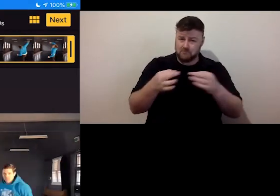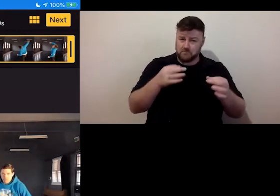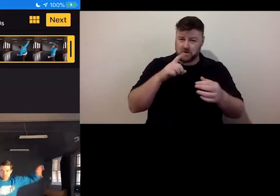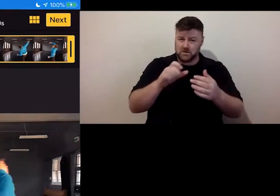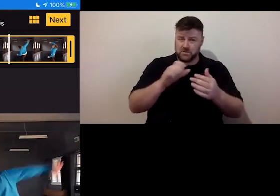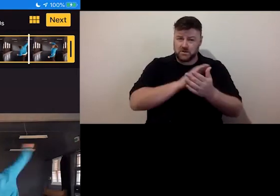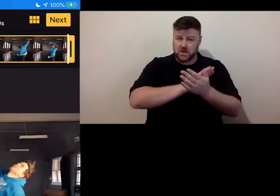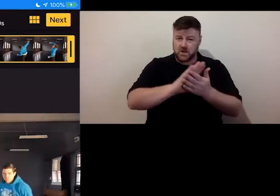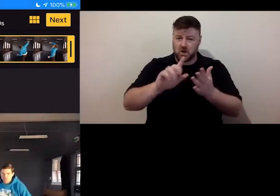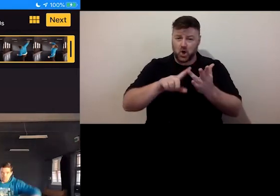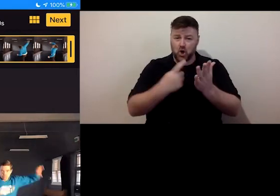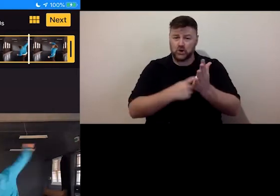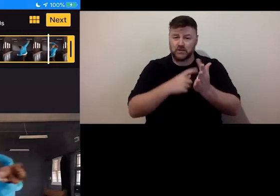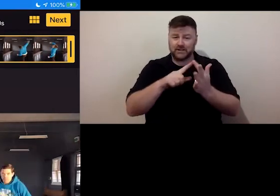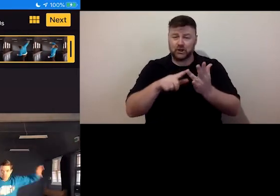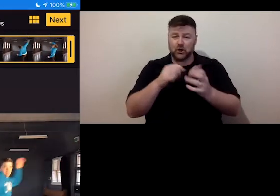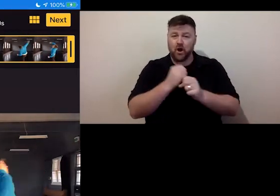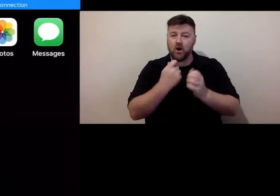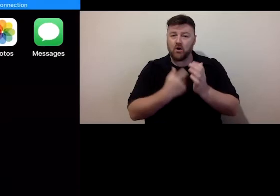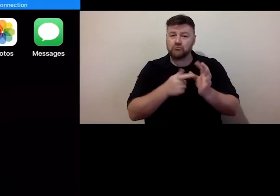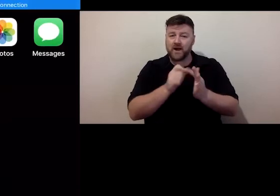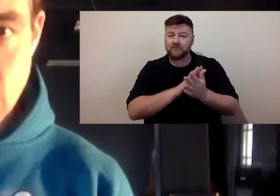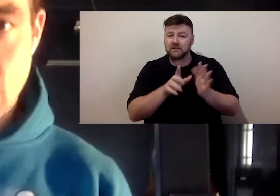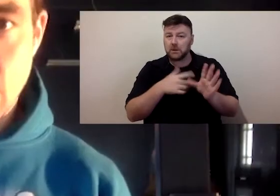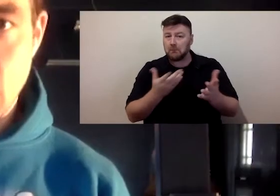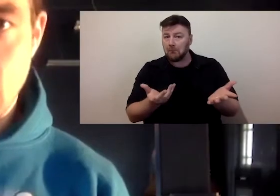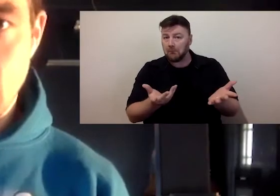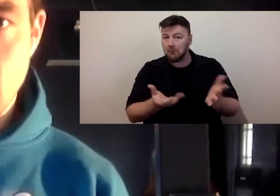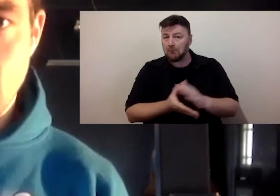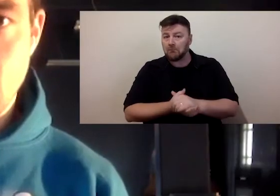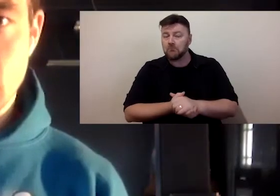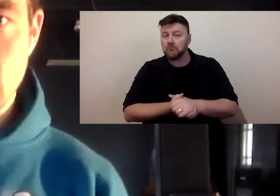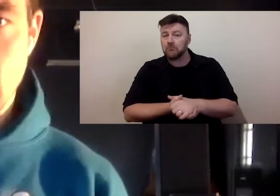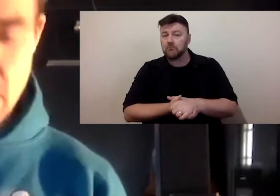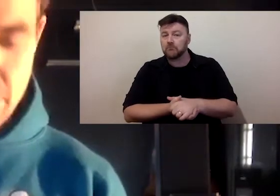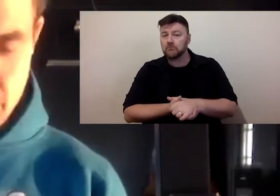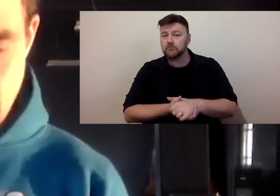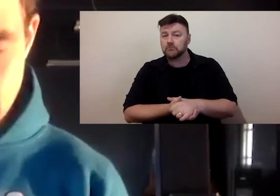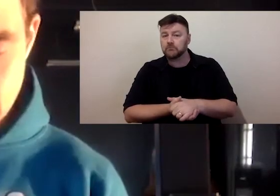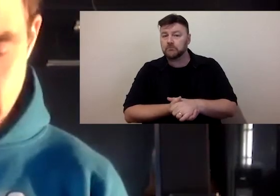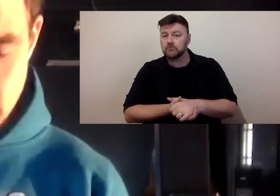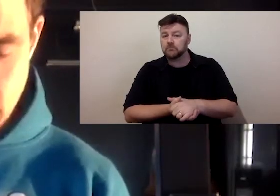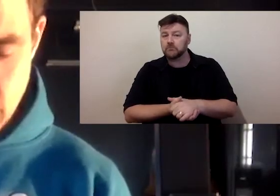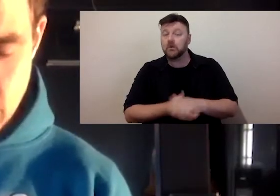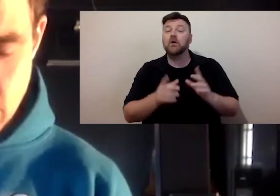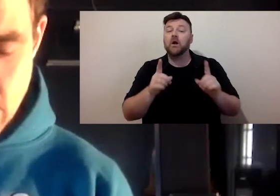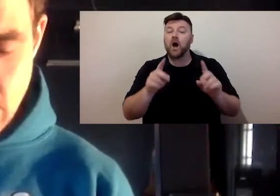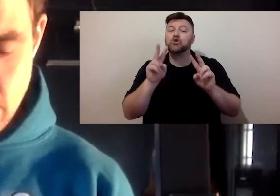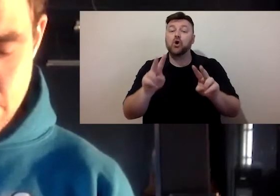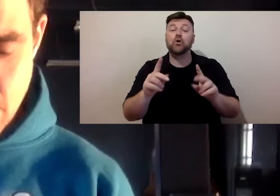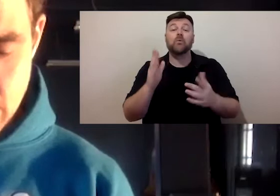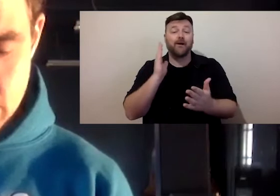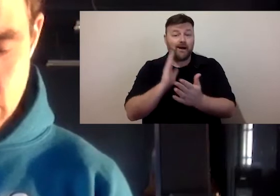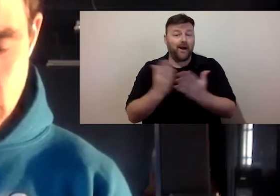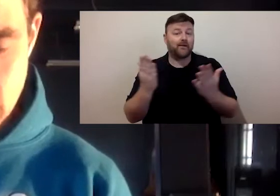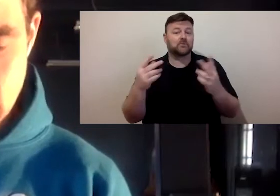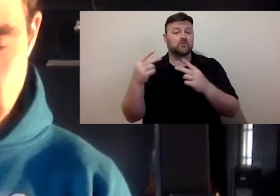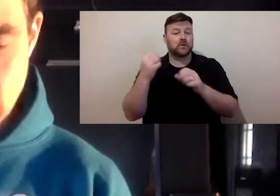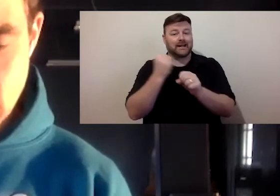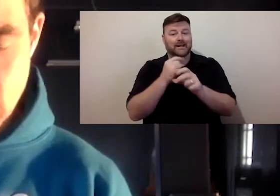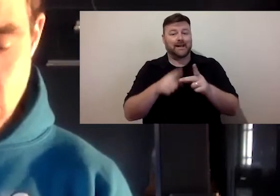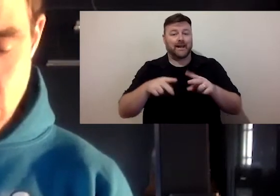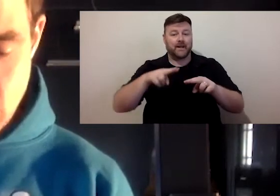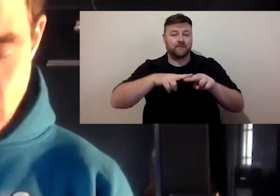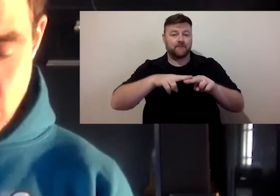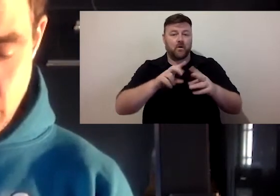example, this is what a GIF of Dance has looked like in the past when